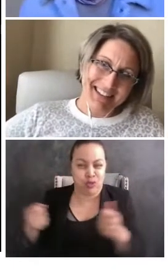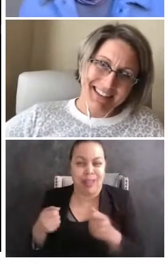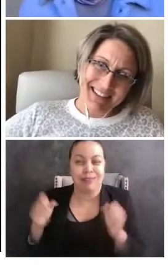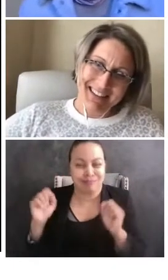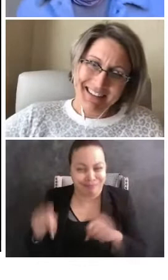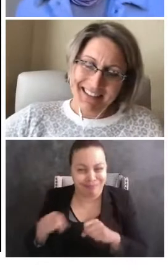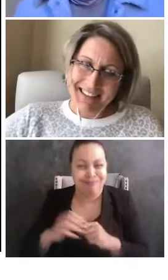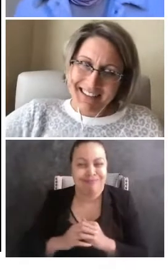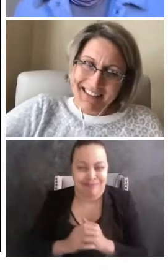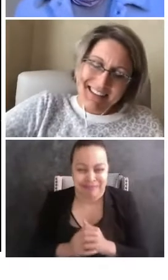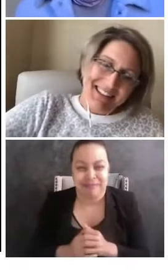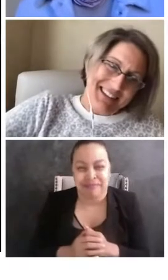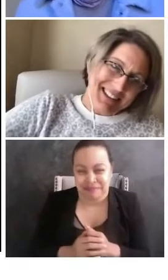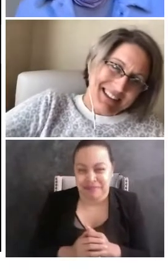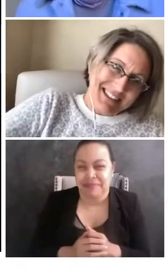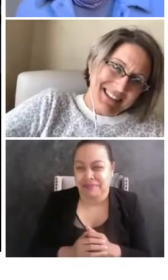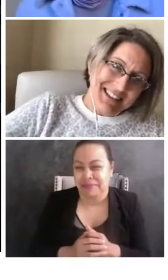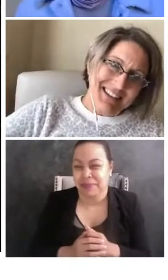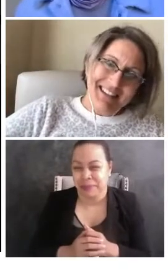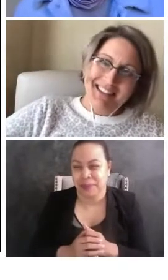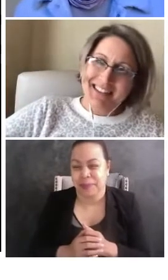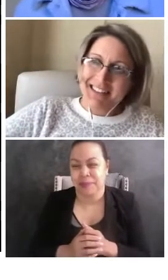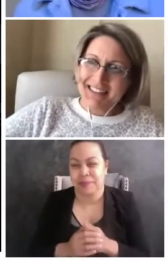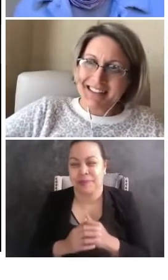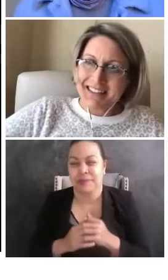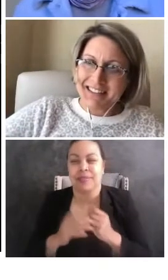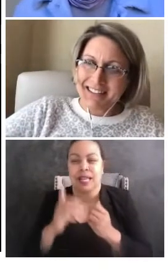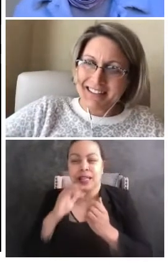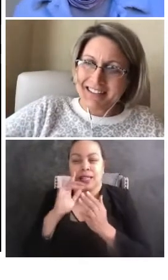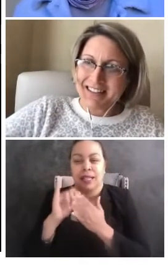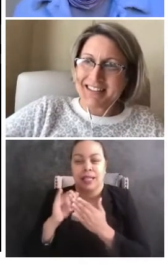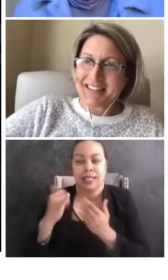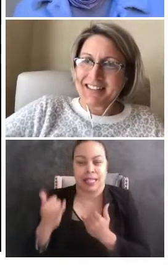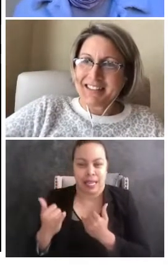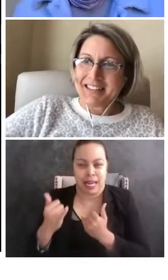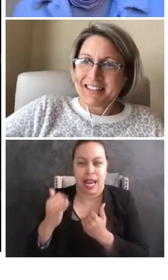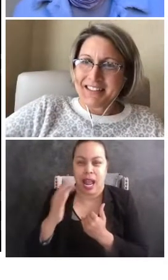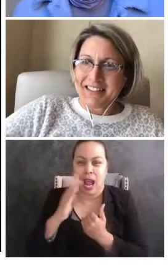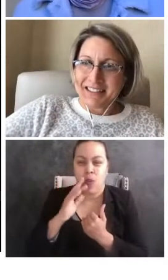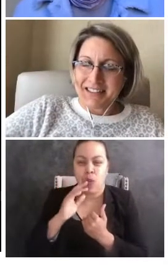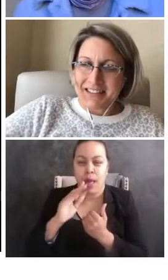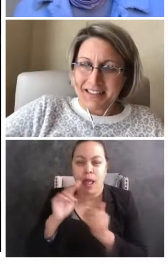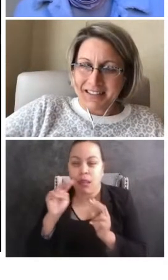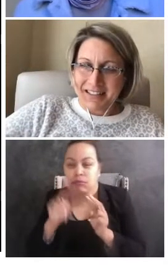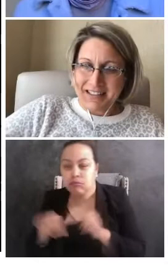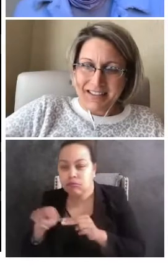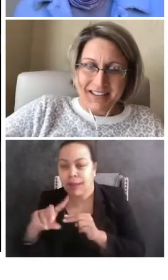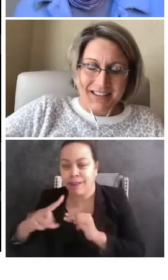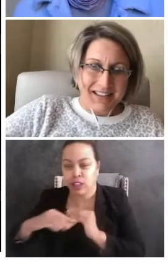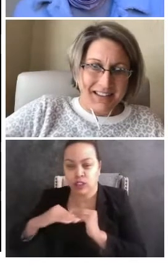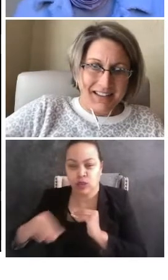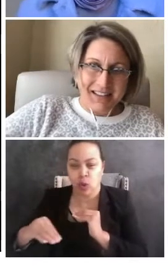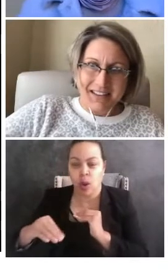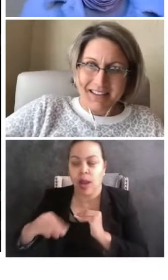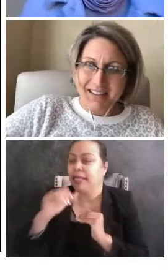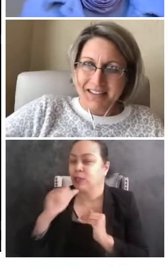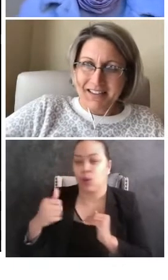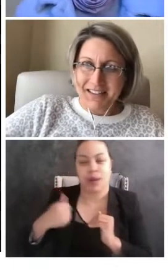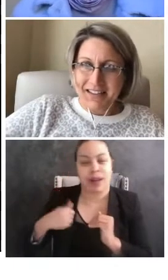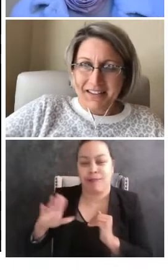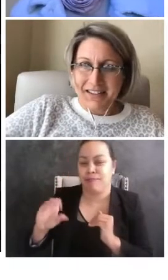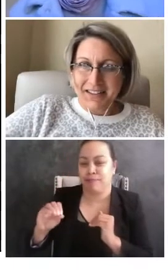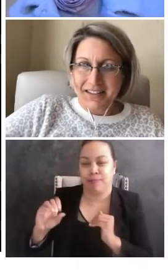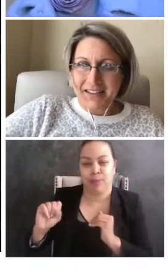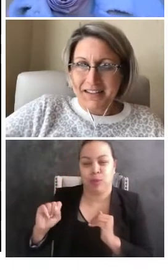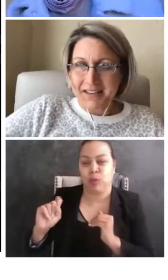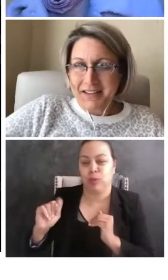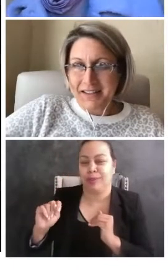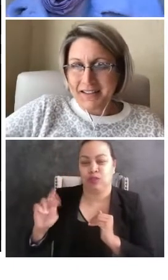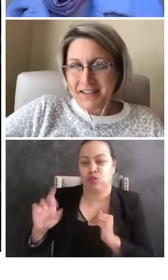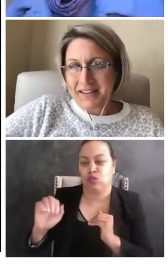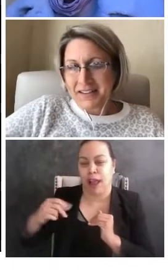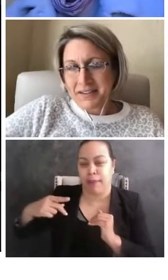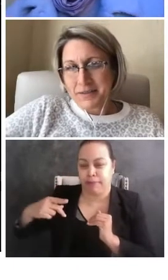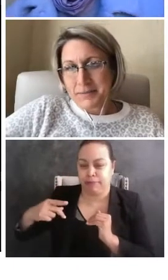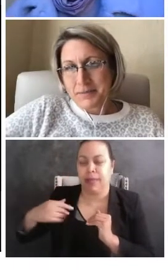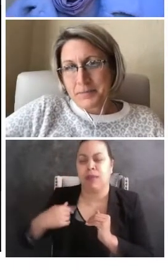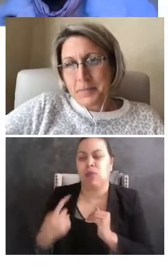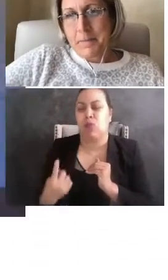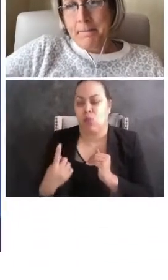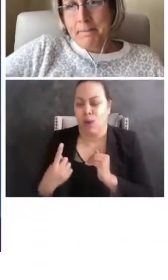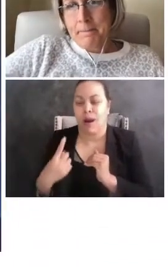Jeffrey: We don't have an image of the bootstrap.